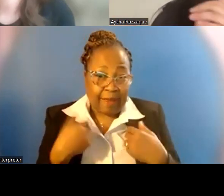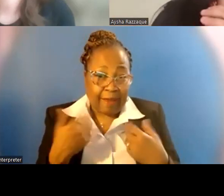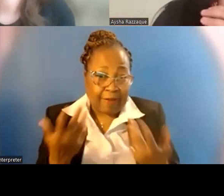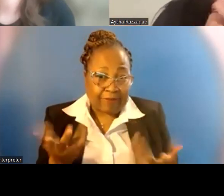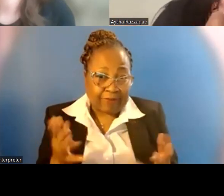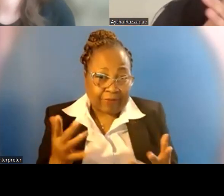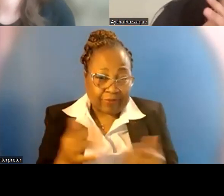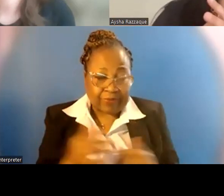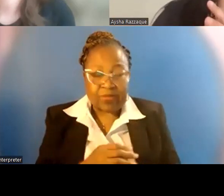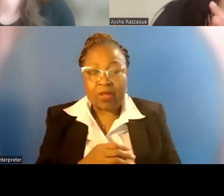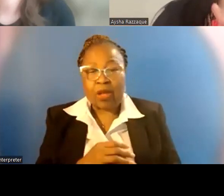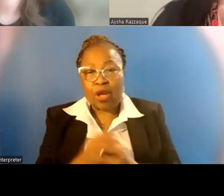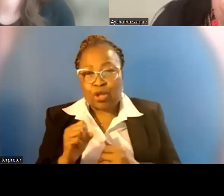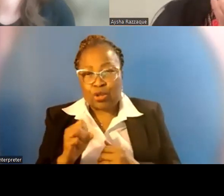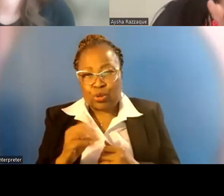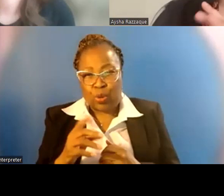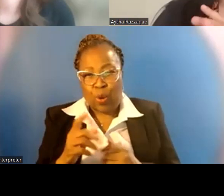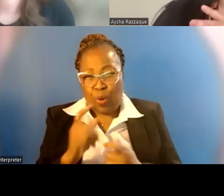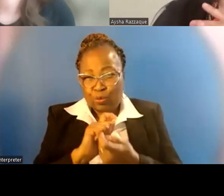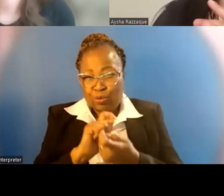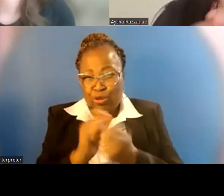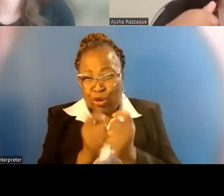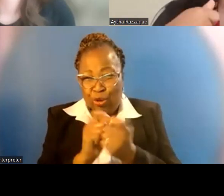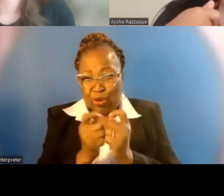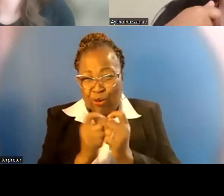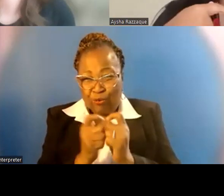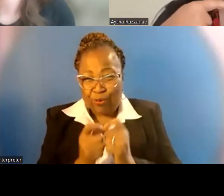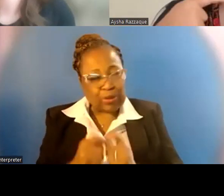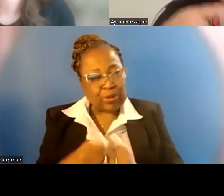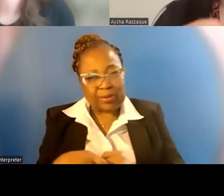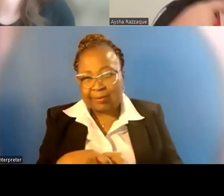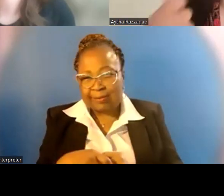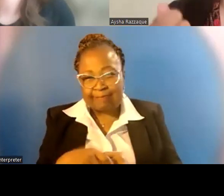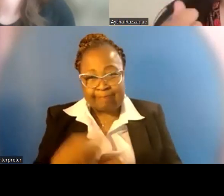So turnover is higher than you would expect